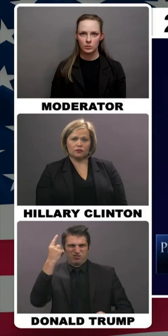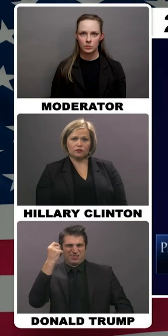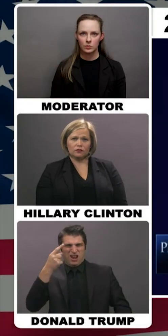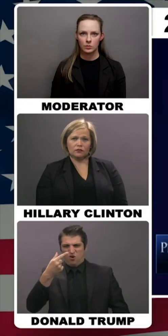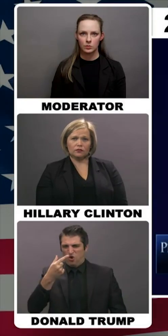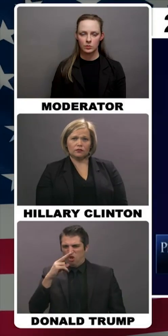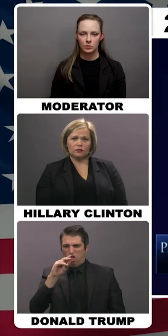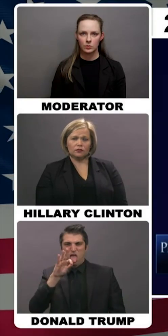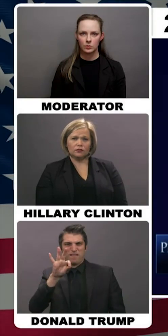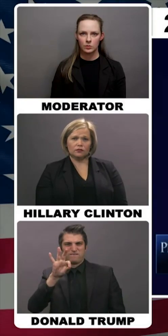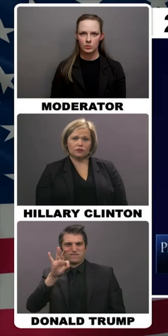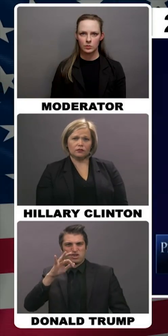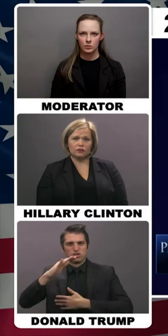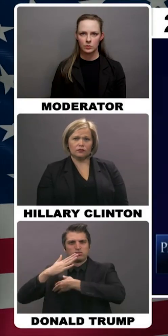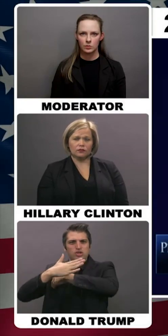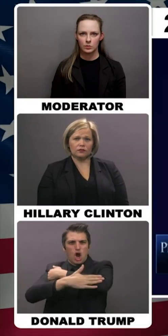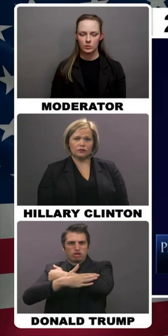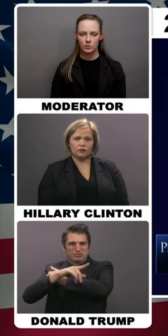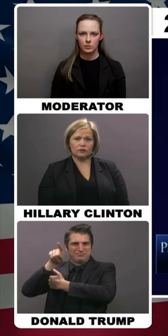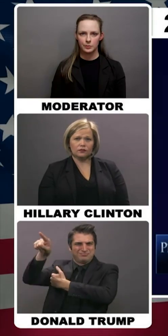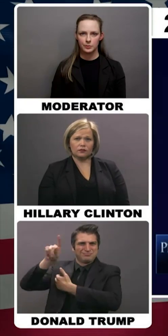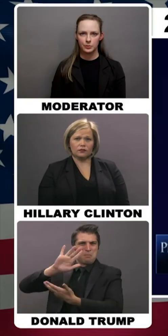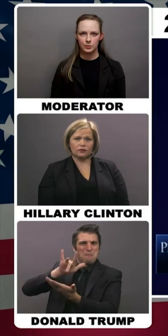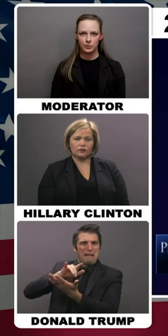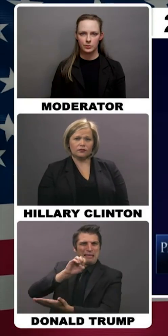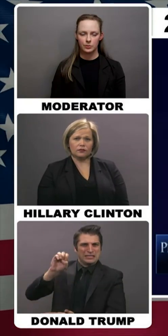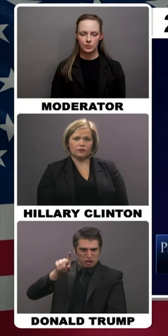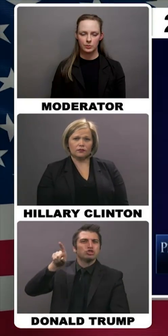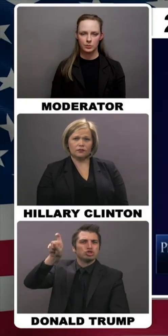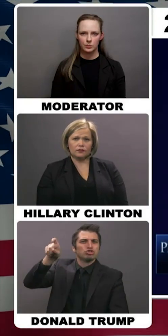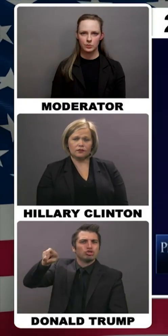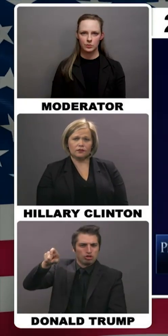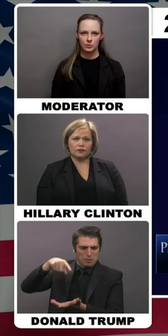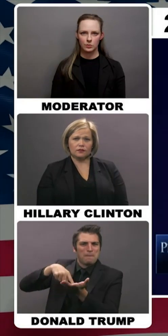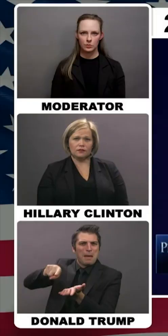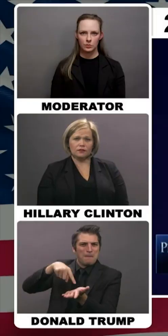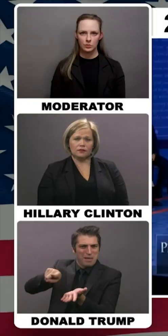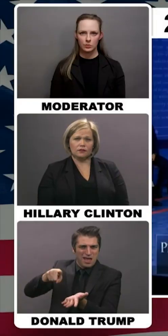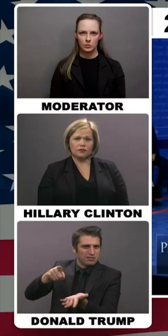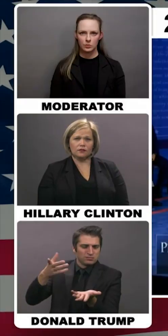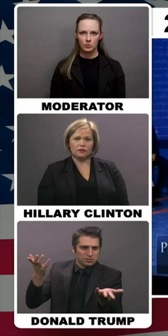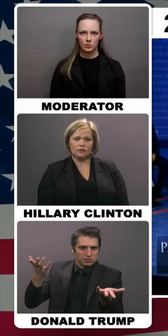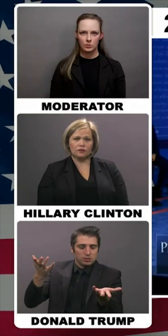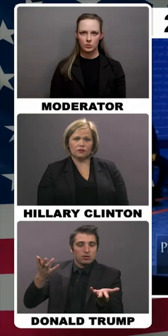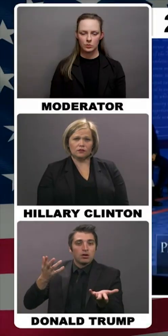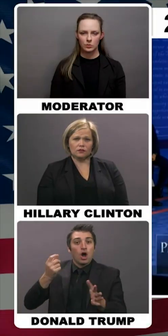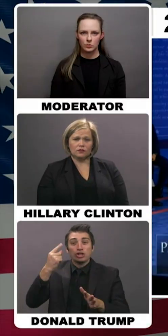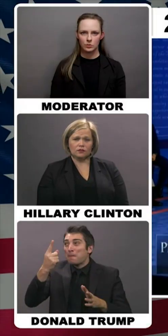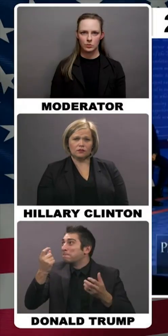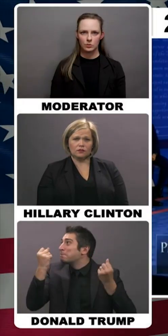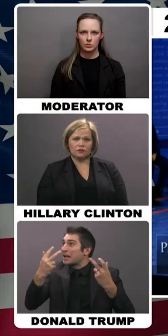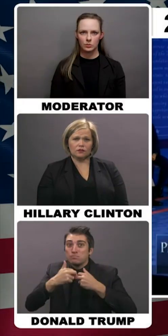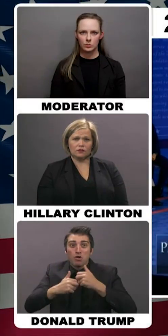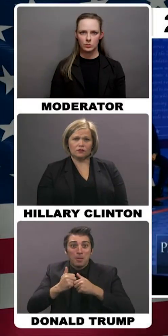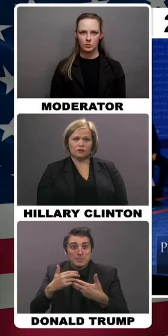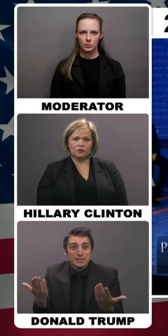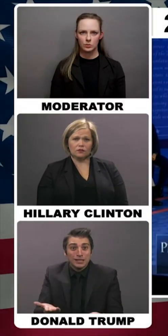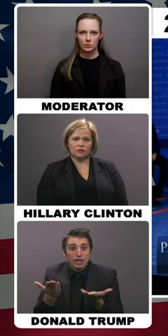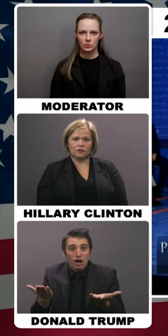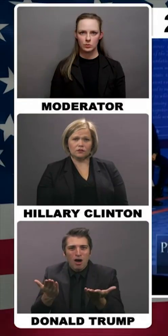with all the problems this country has, and all of the problems that you see going on, hundreds of thousands of people coming in from Syria when we know